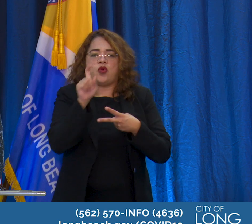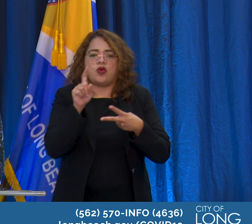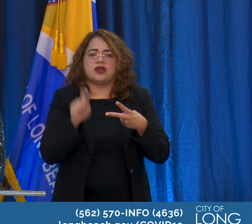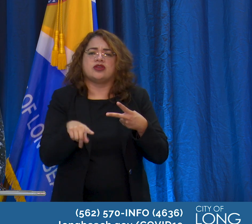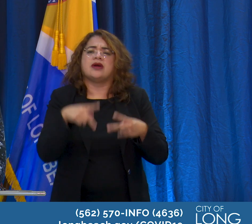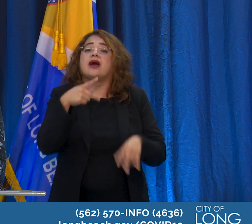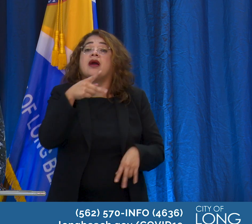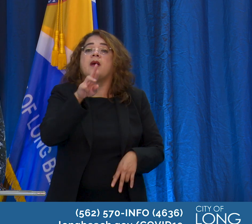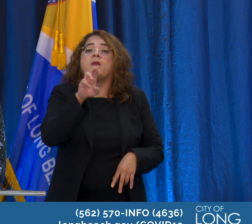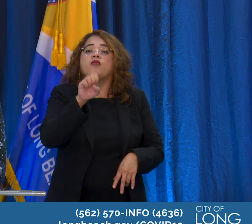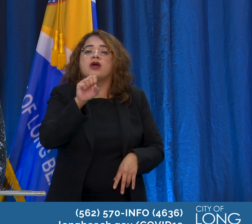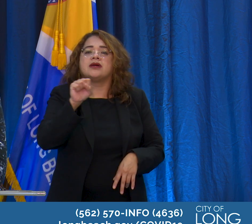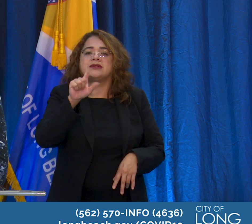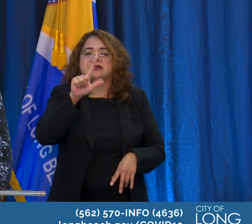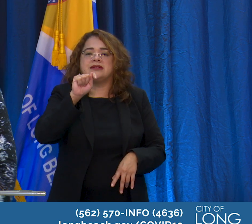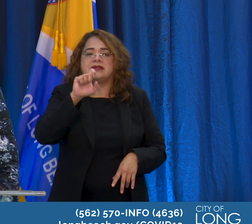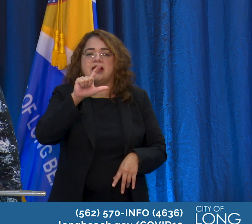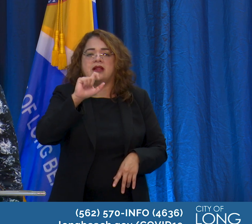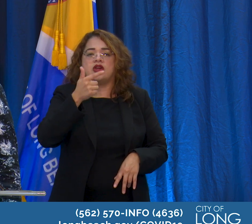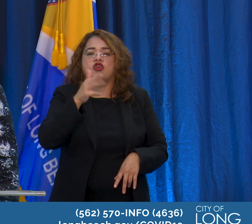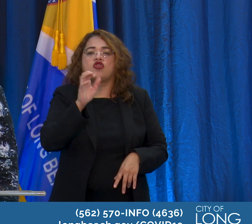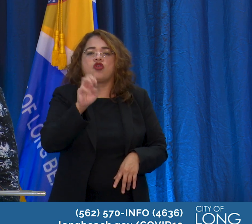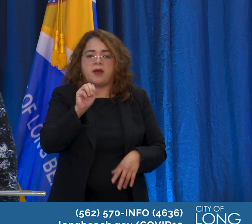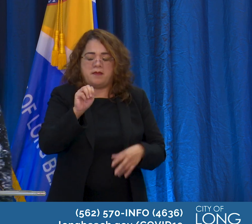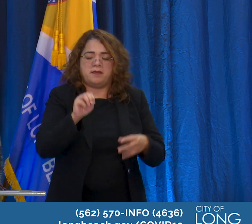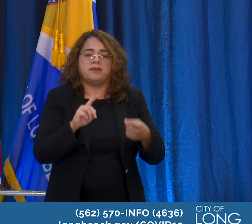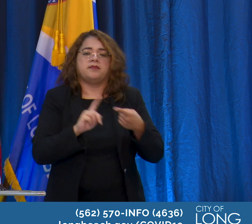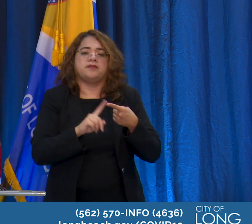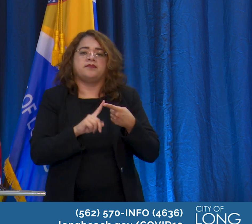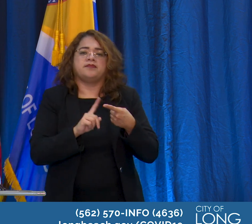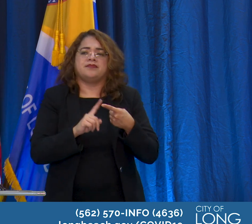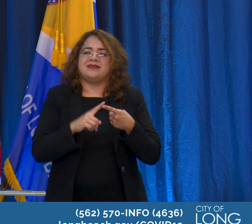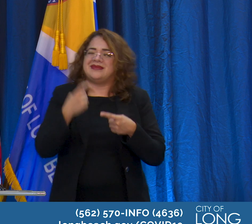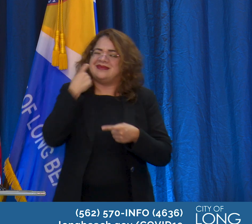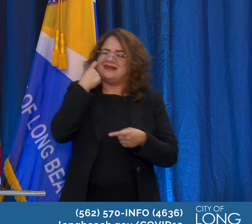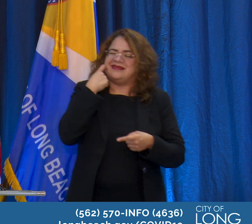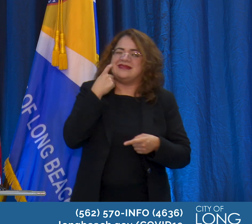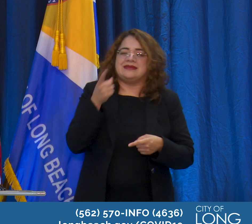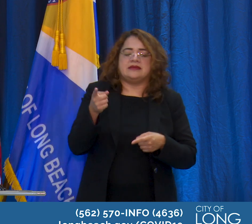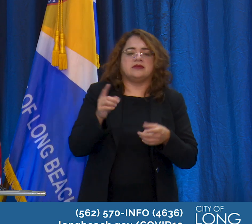So the first one is to follow up on the last question so can you share when parents may